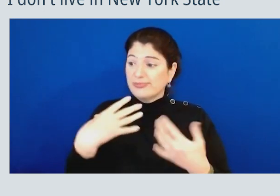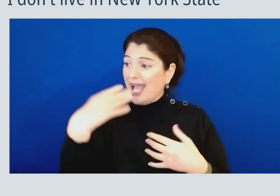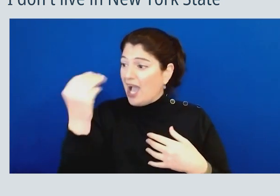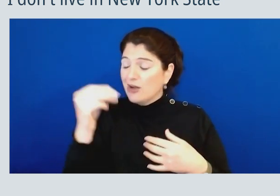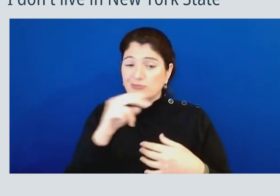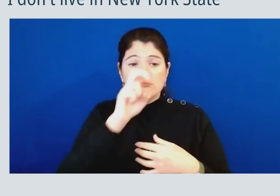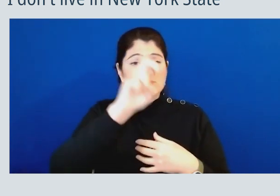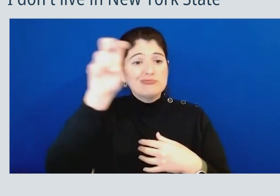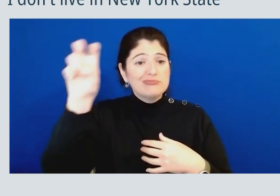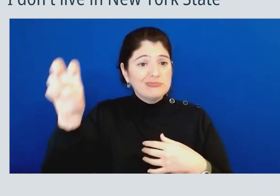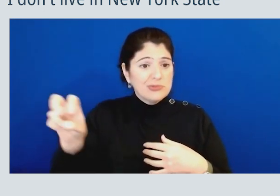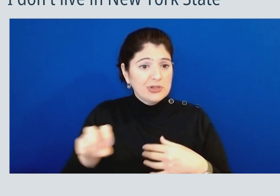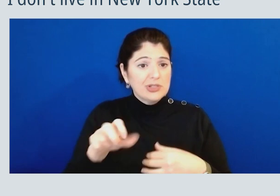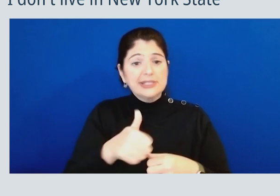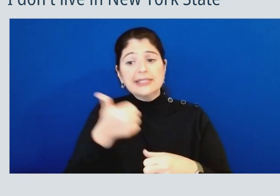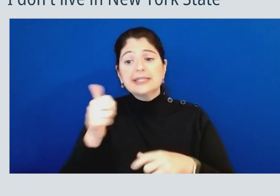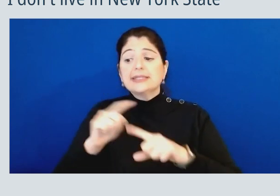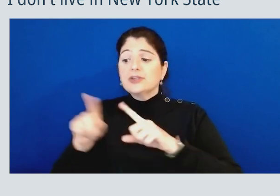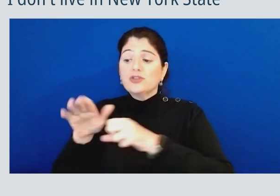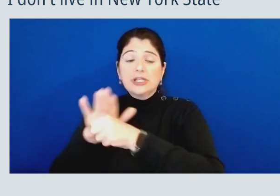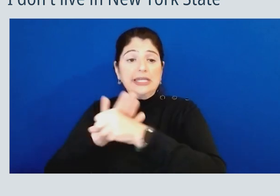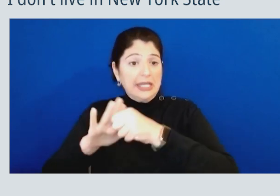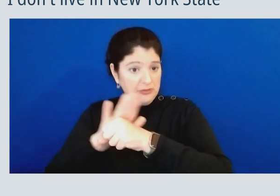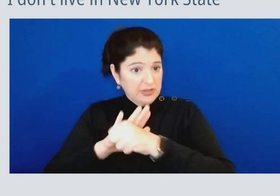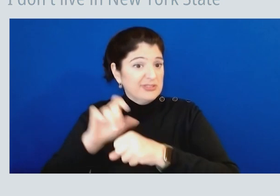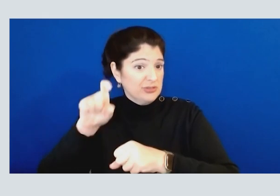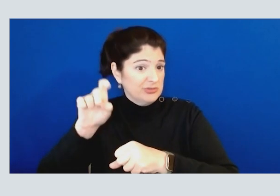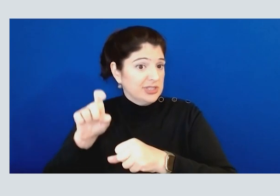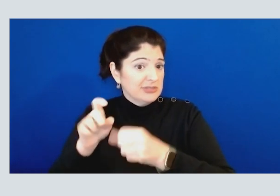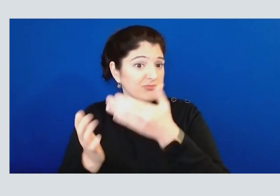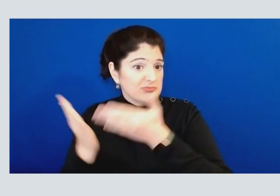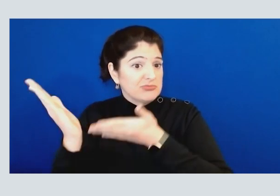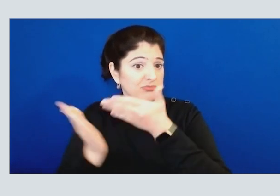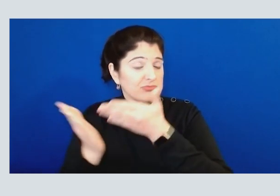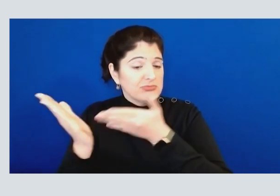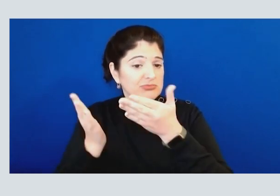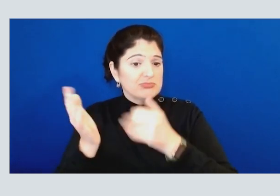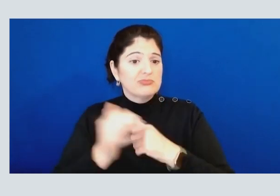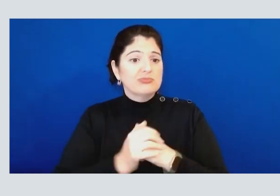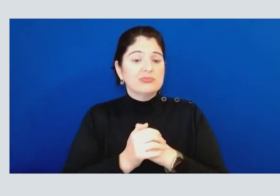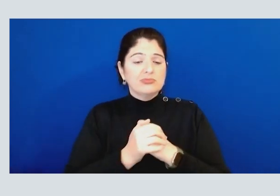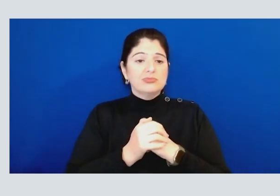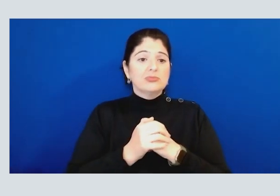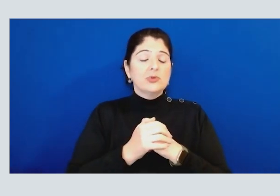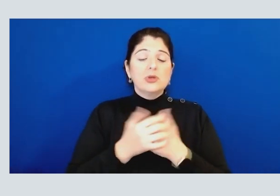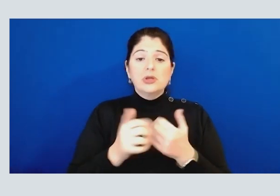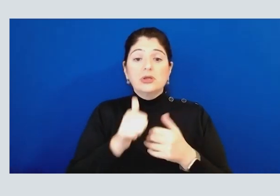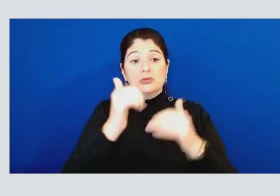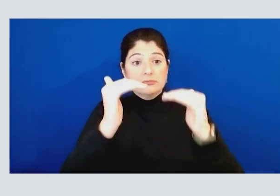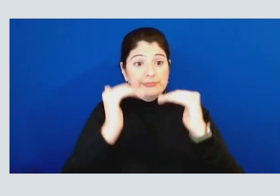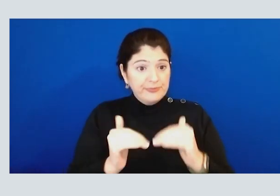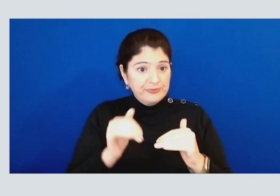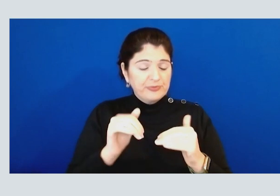than when you live so that we also know where you're getting services. Now, do you speak English? How well do you speak English?